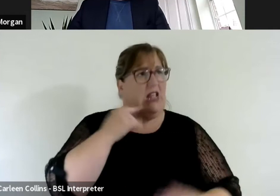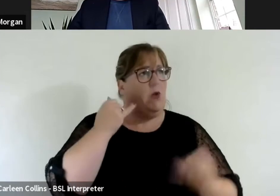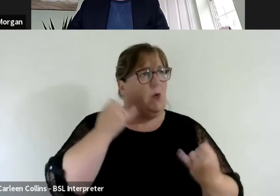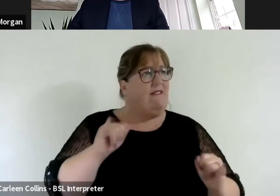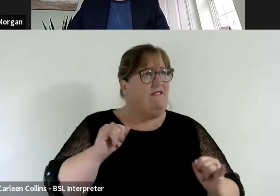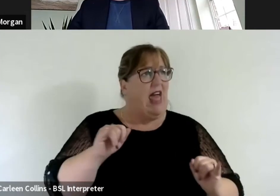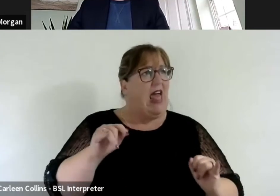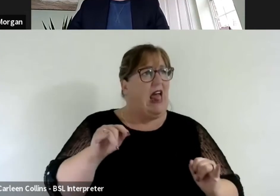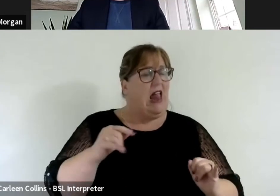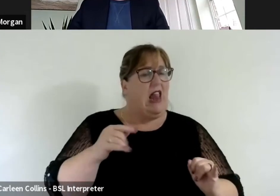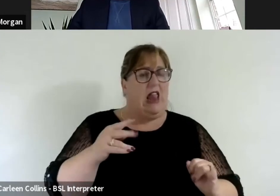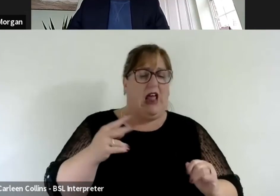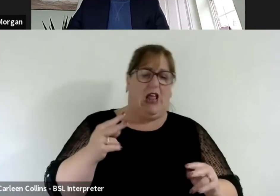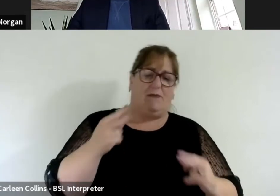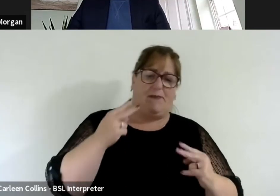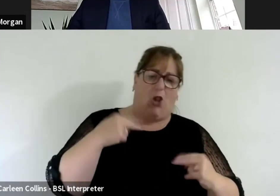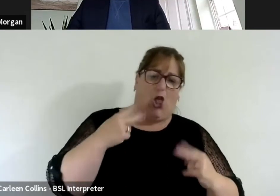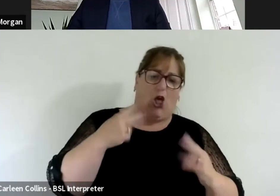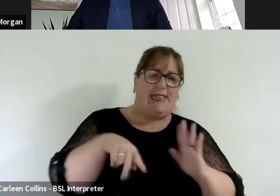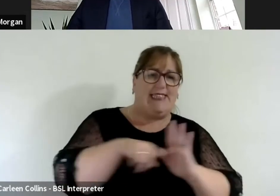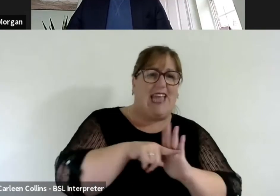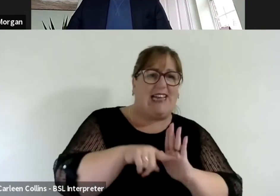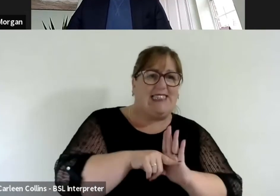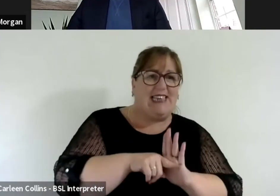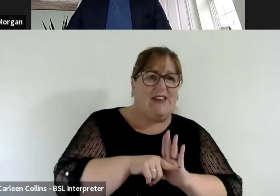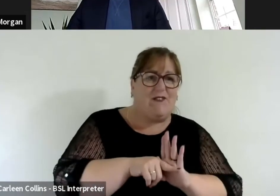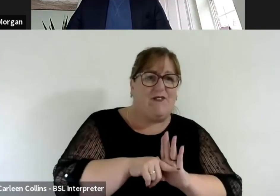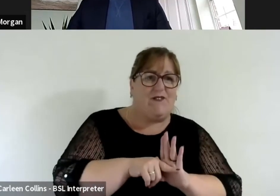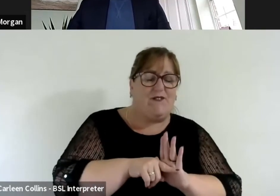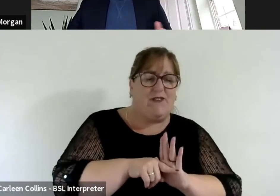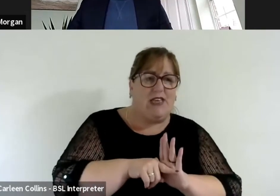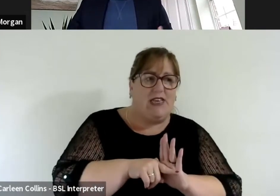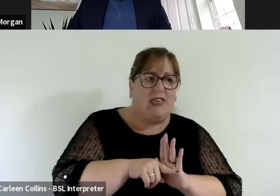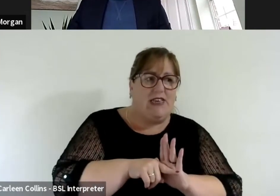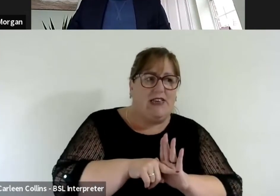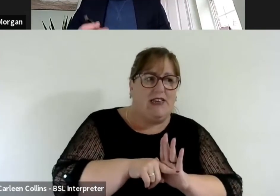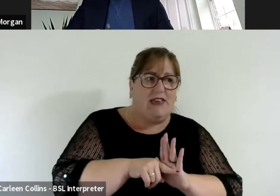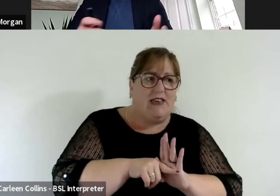I do know that some people have an anxiety around declaring if they have a disability.